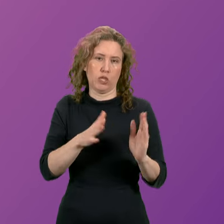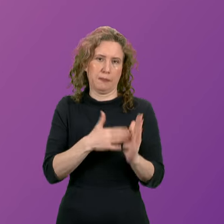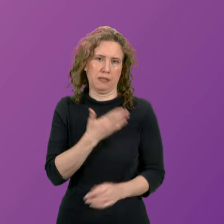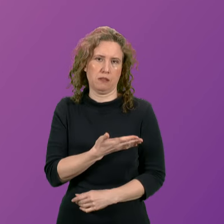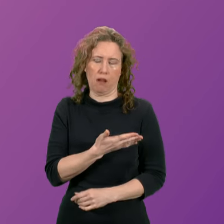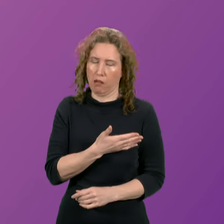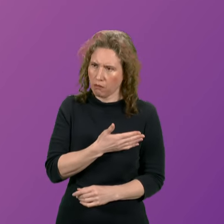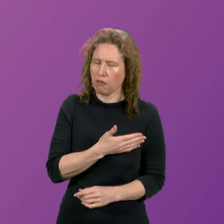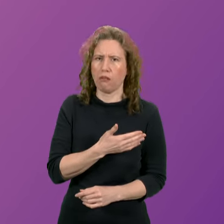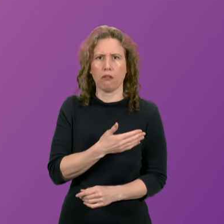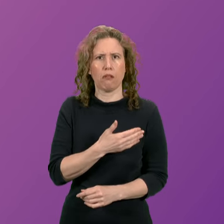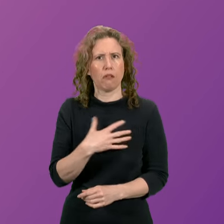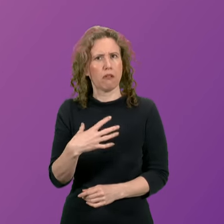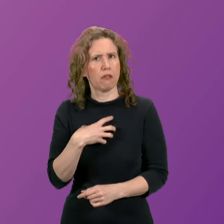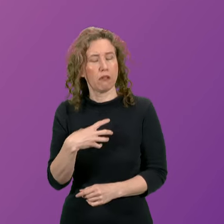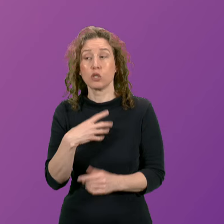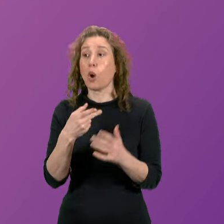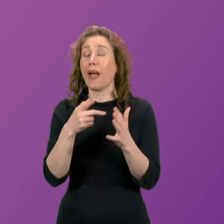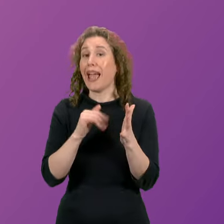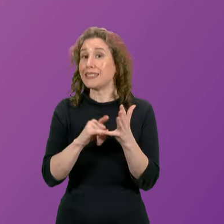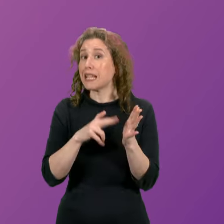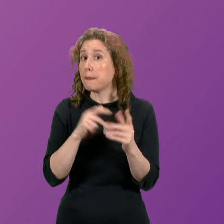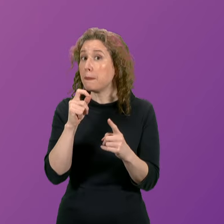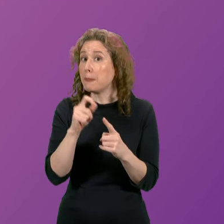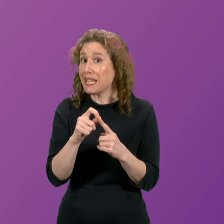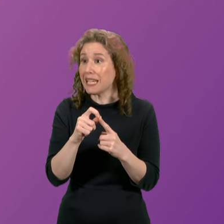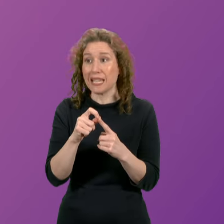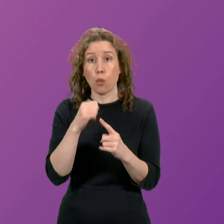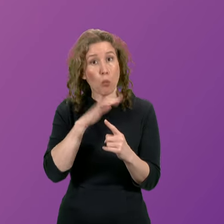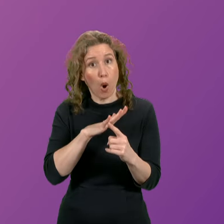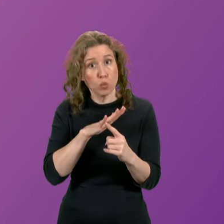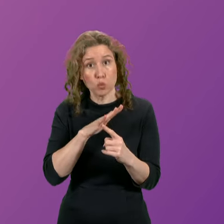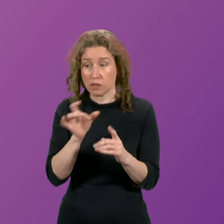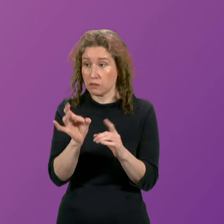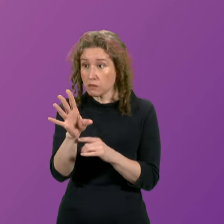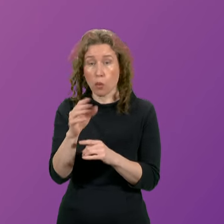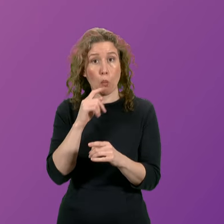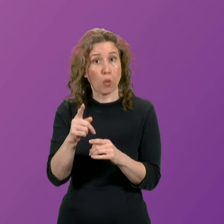this country. I can announce today that if the SNP is not going to do the right thing for Scotland,